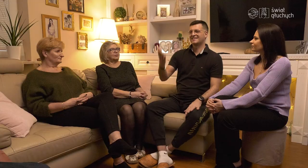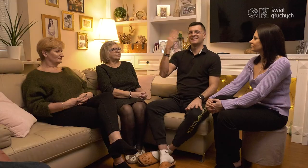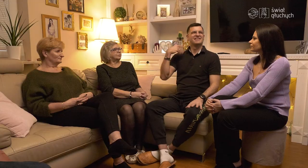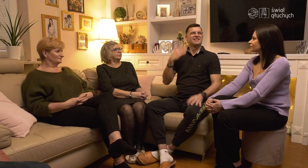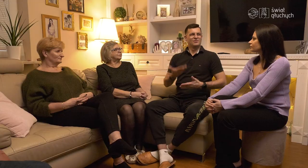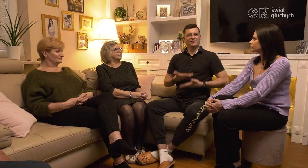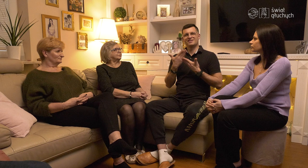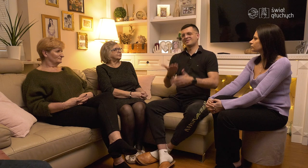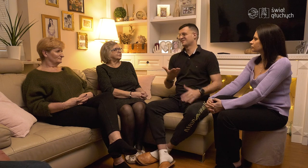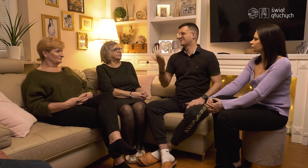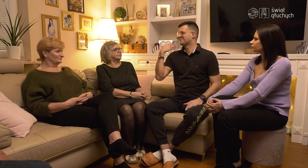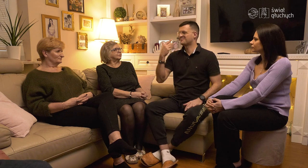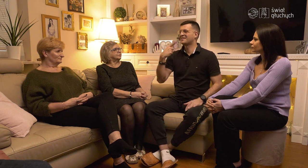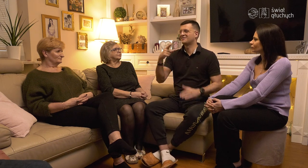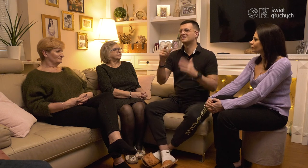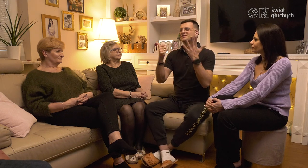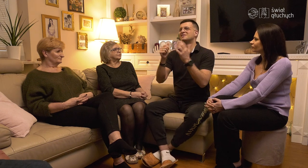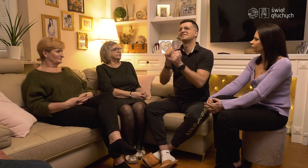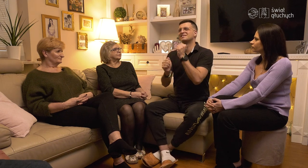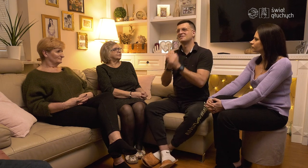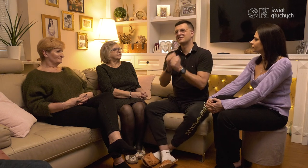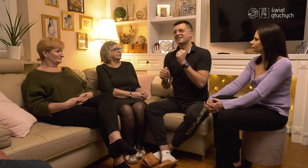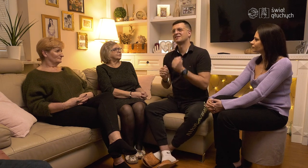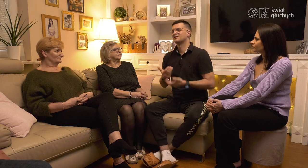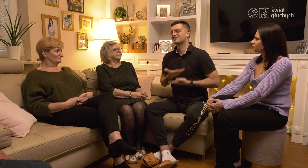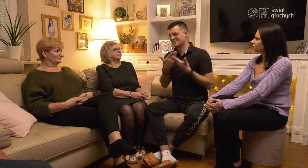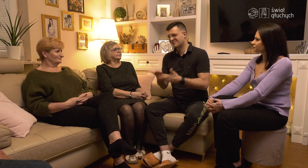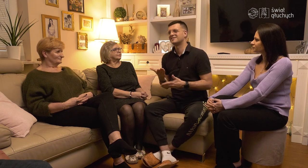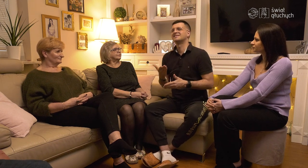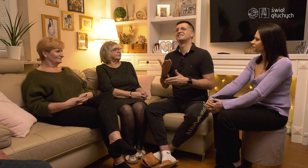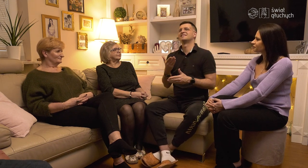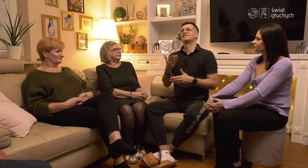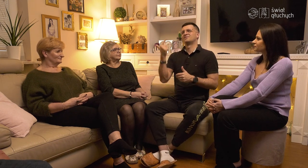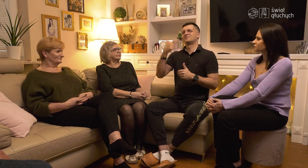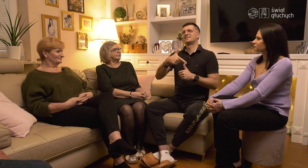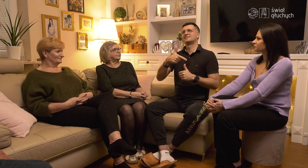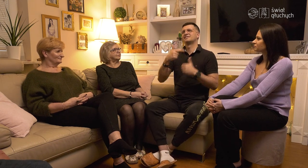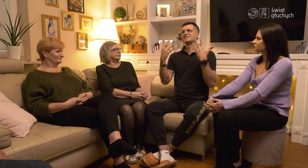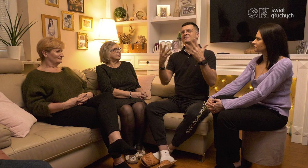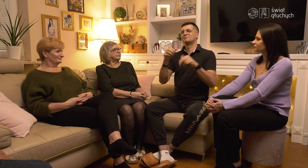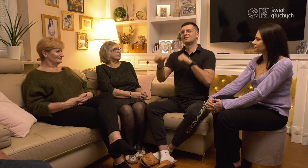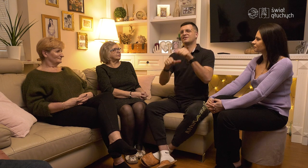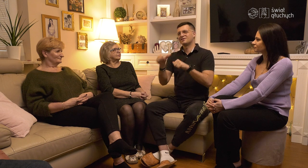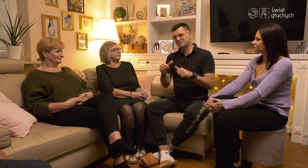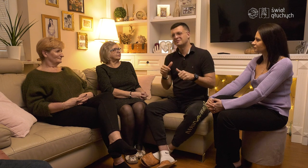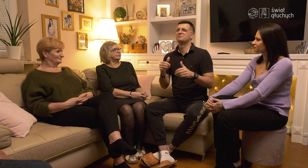[Rafał]: When David was born, on January 6, 2009,